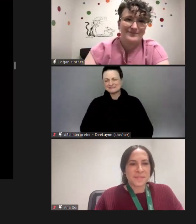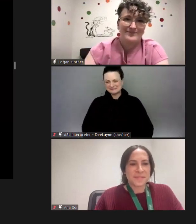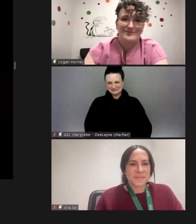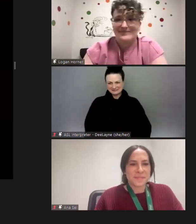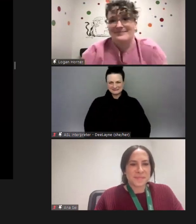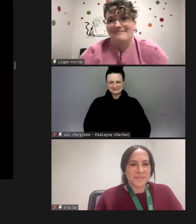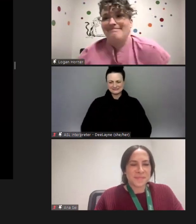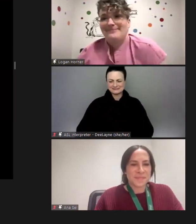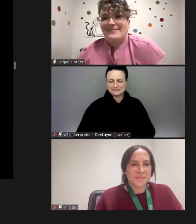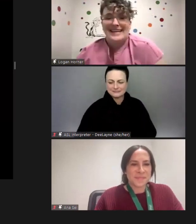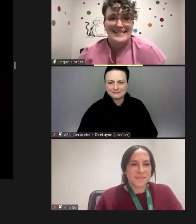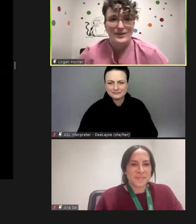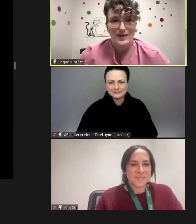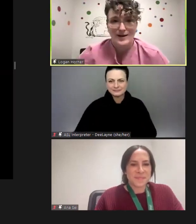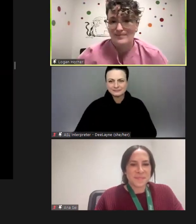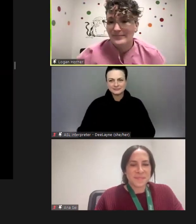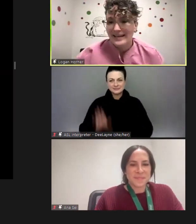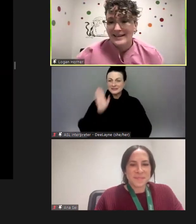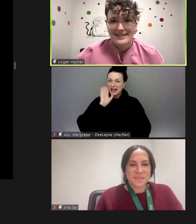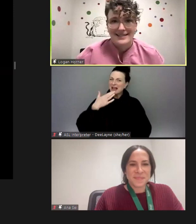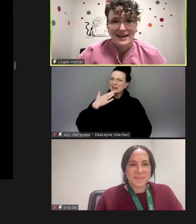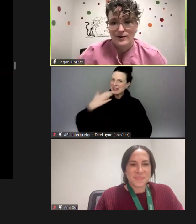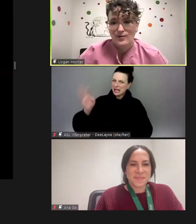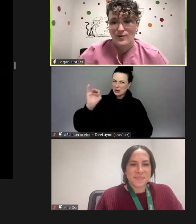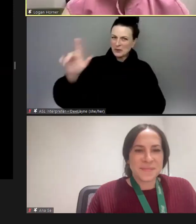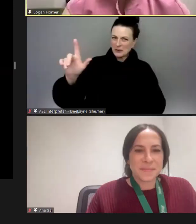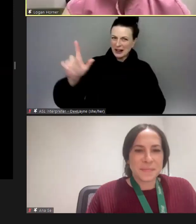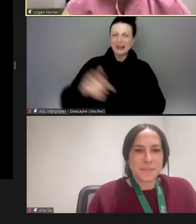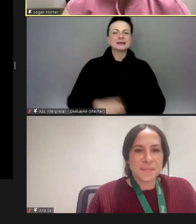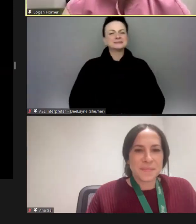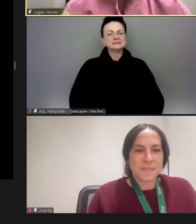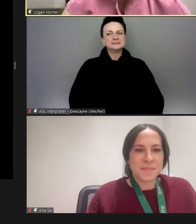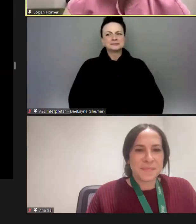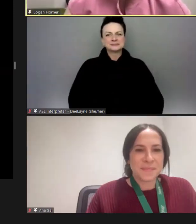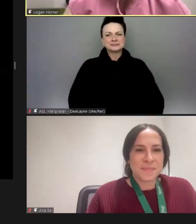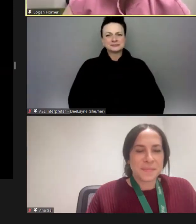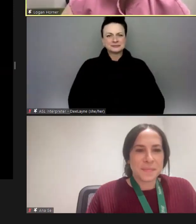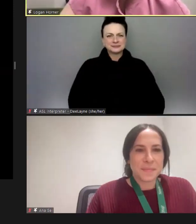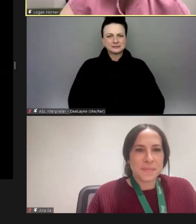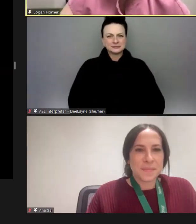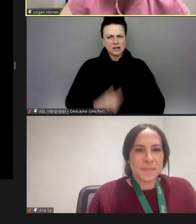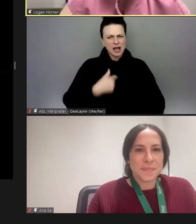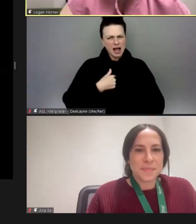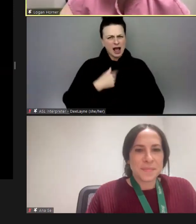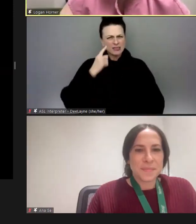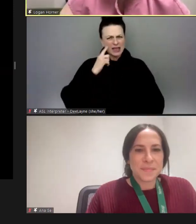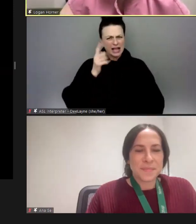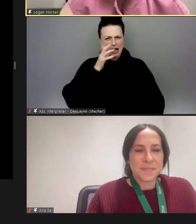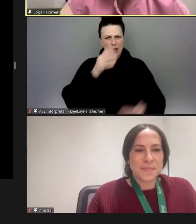away thank you will